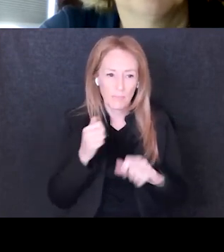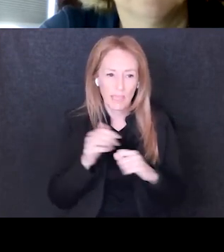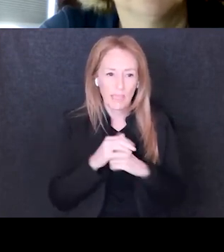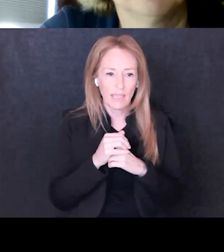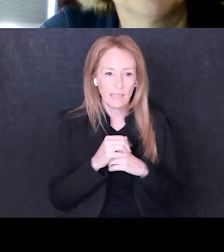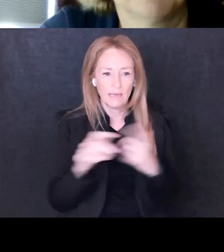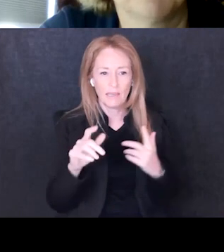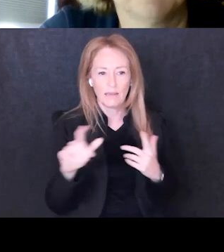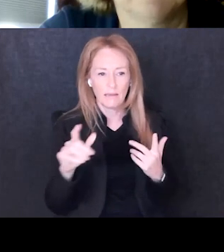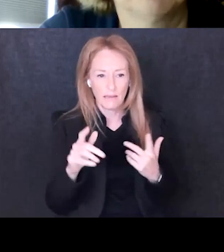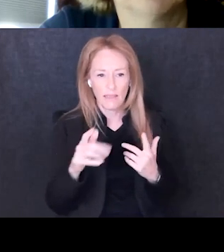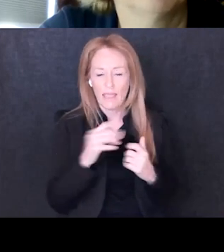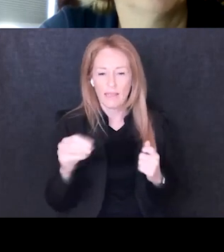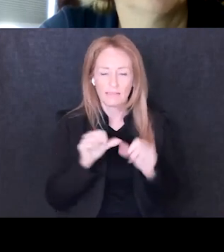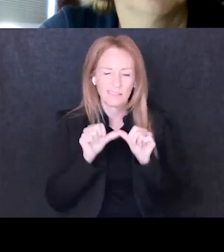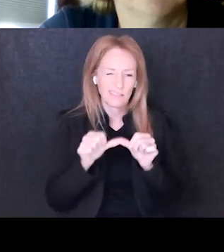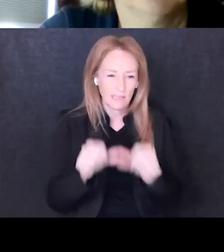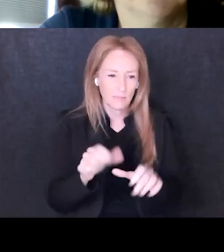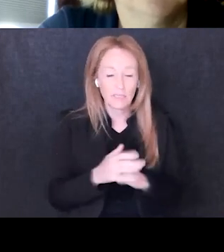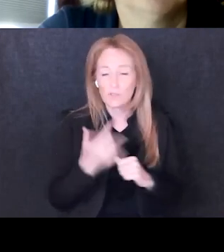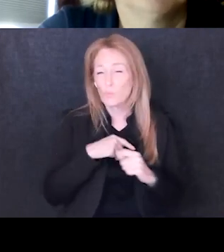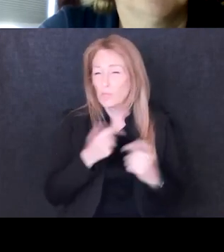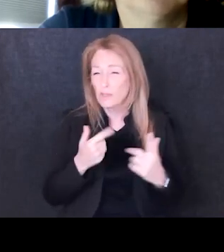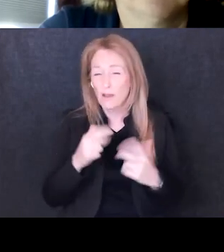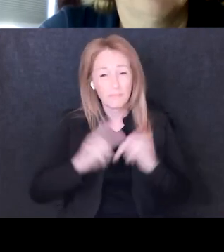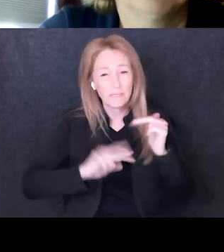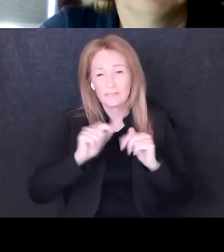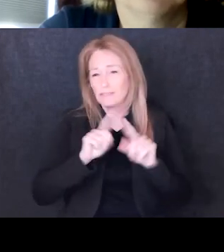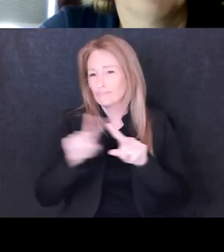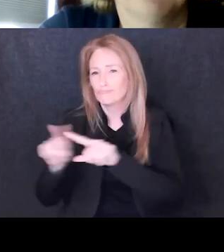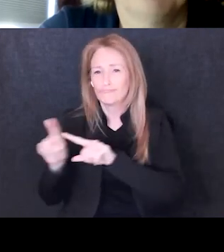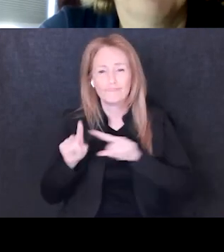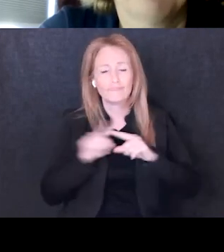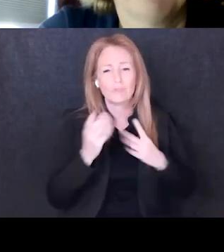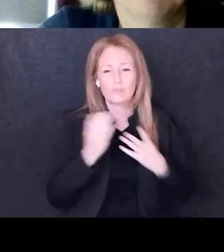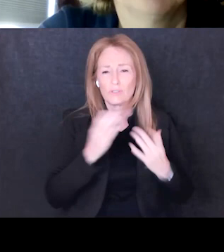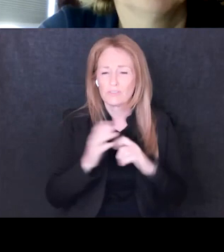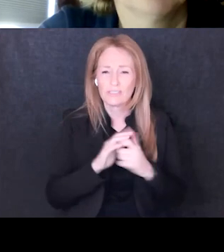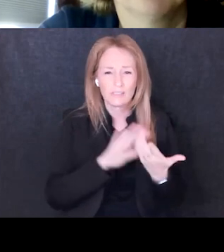THOSE RELATIONSHIPS THAT WE ARE BUILDING THROUGH THE SERVICES ARE TRANSLATING TO ADVOCACY AS WELL.